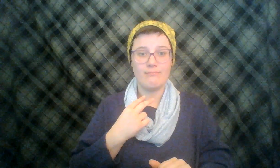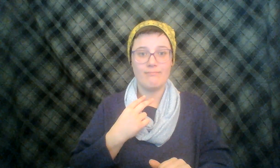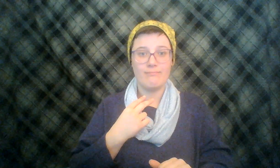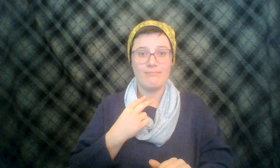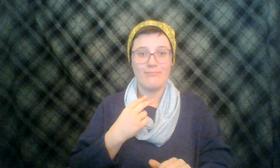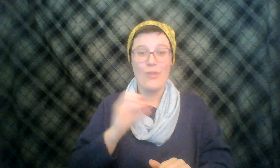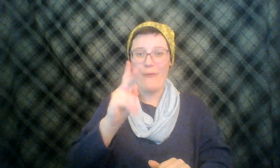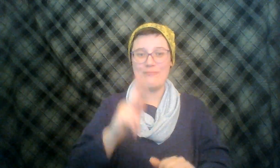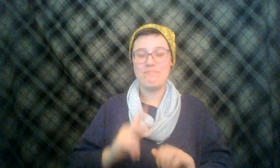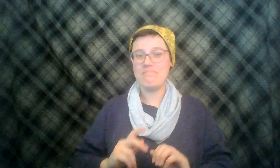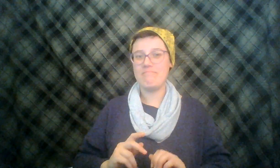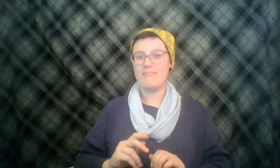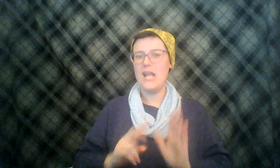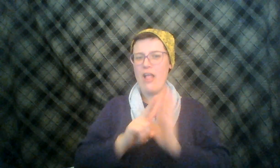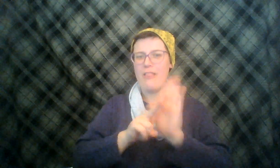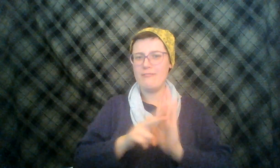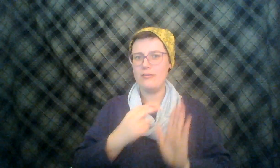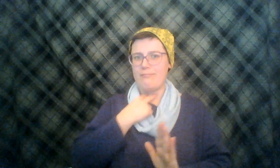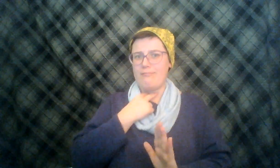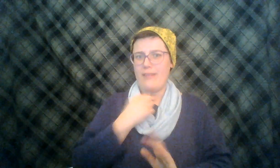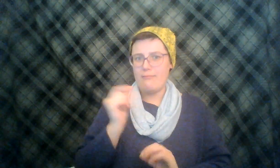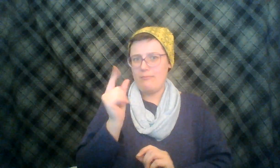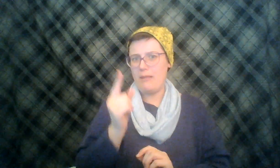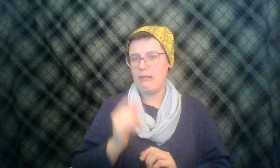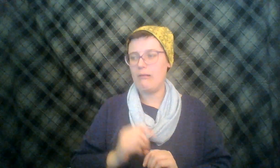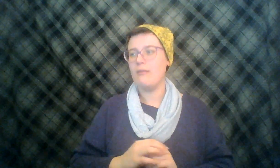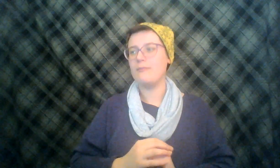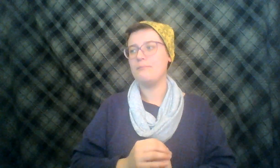Hold up. I was stuck for a minute there. Okay.